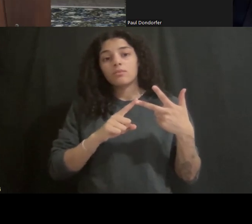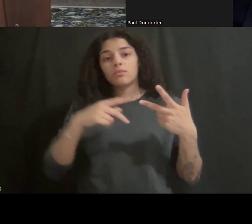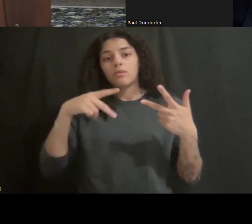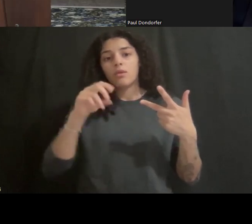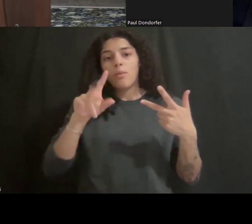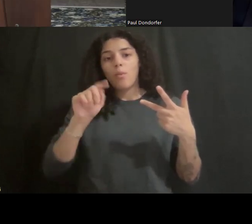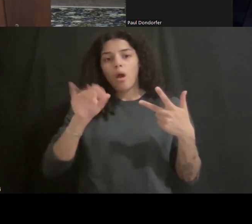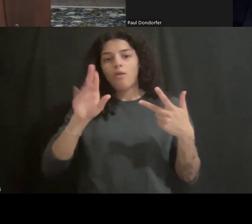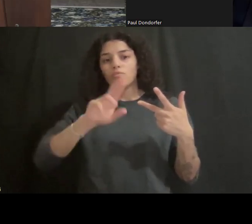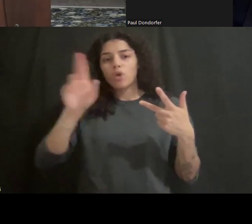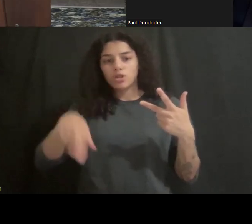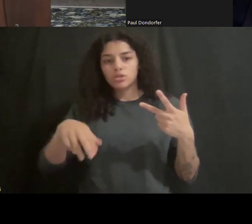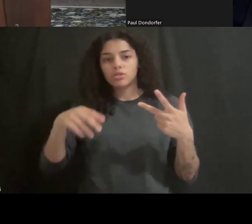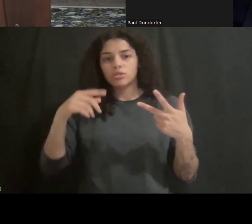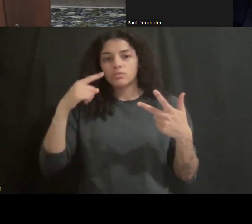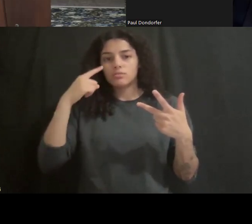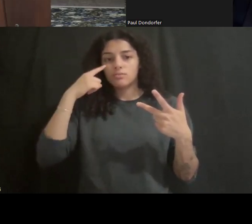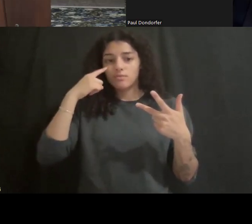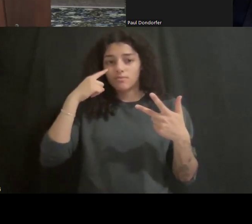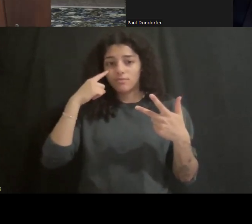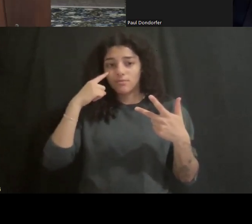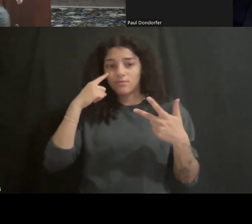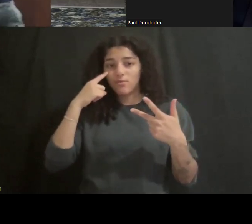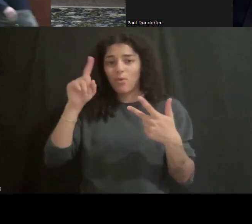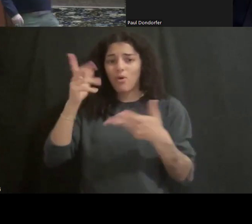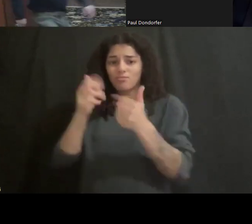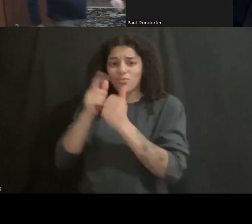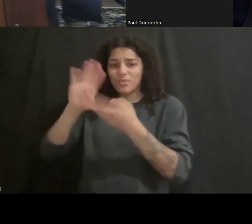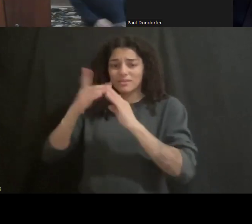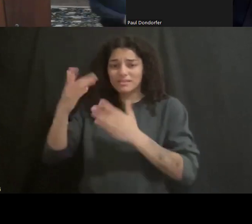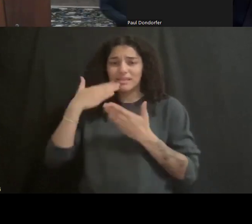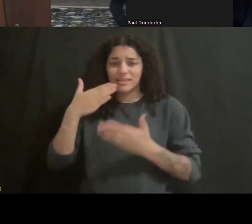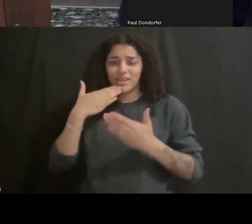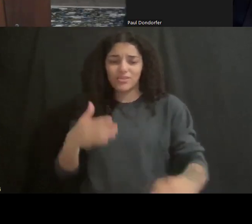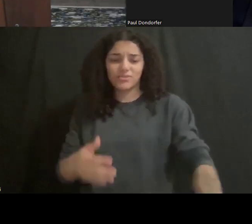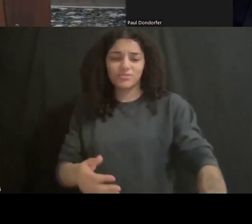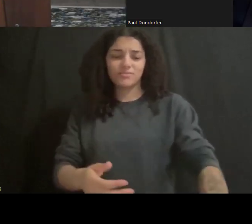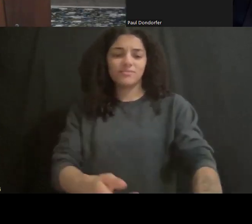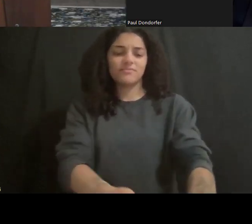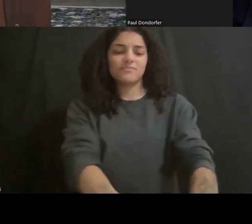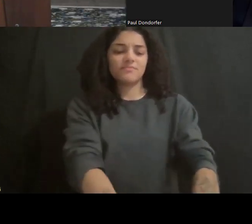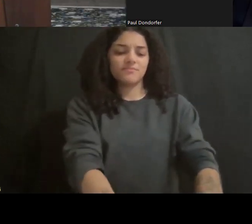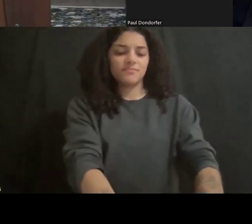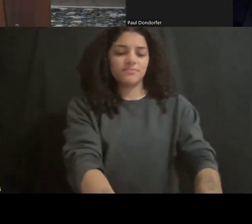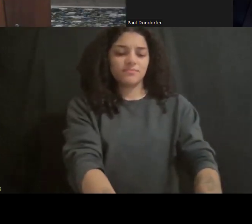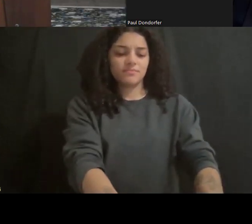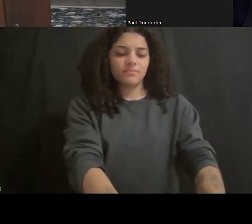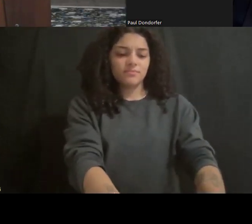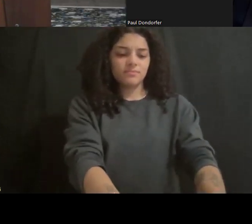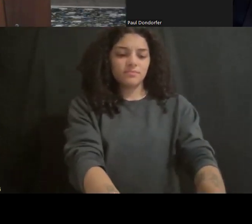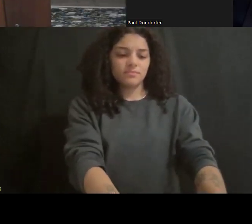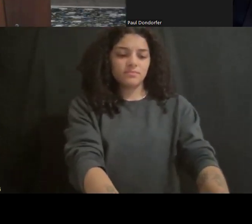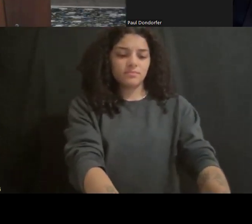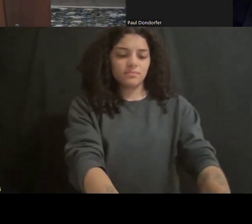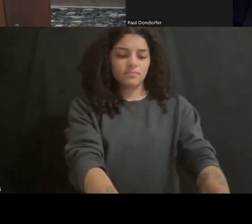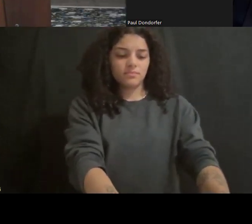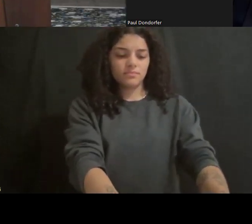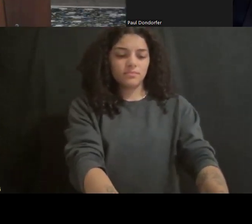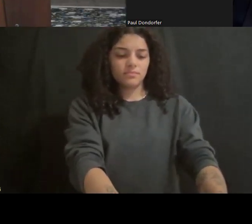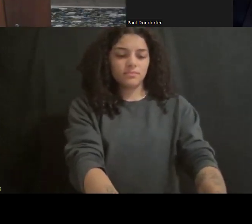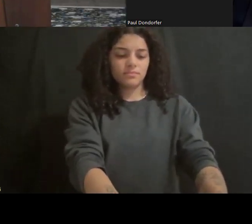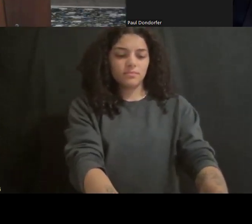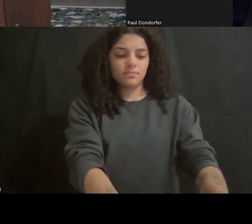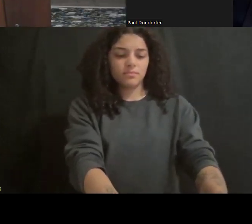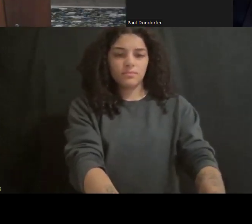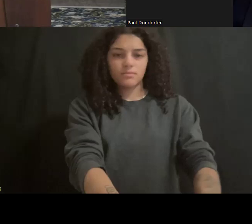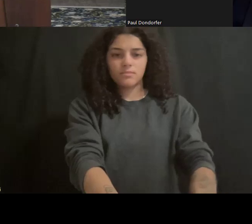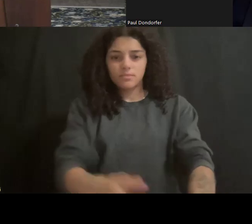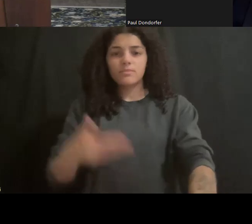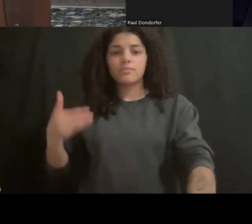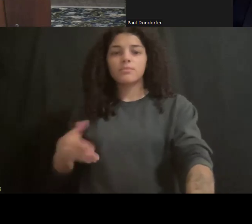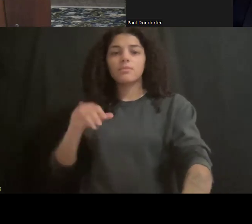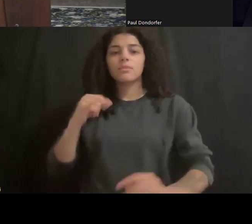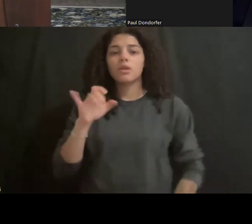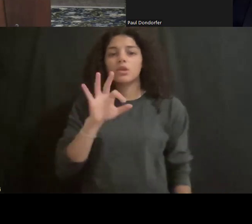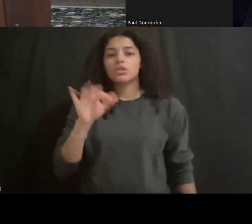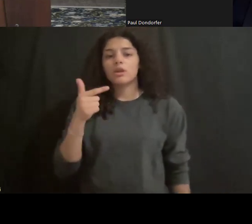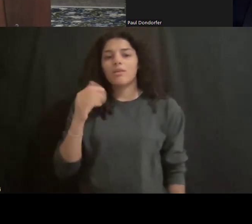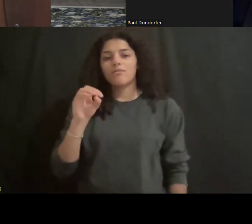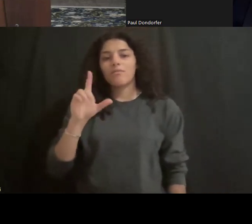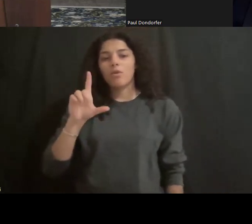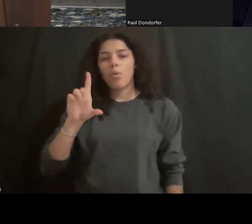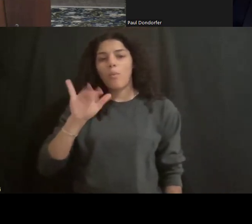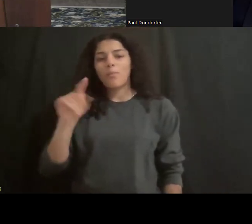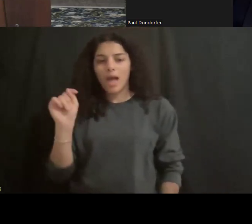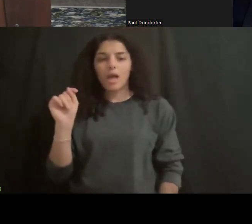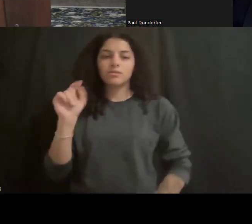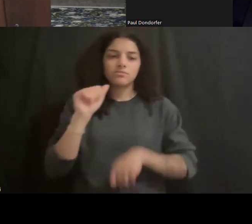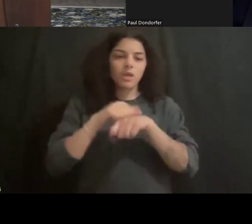you Jeff Goldblat Solid Waste Advisors The last time I was here I knew that Monroe County would